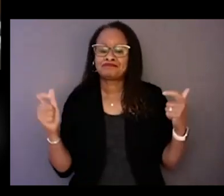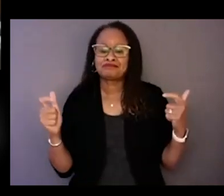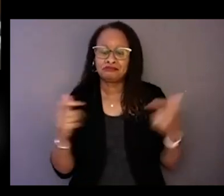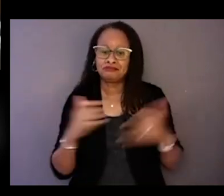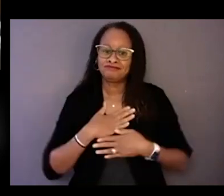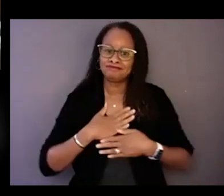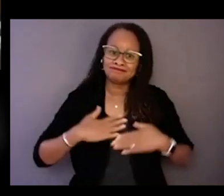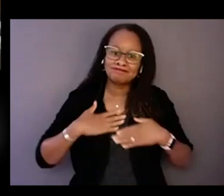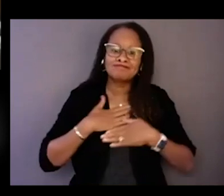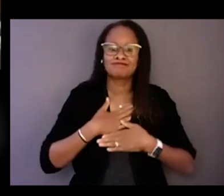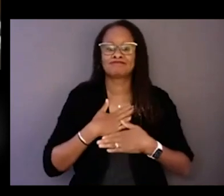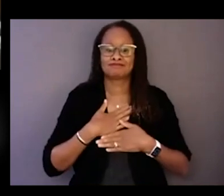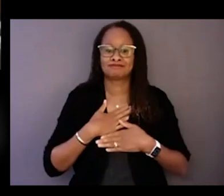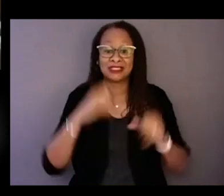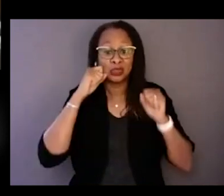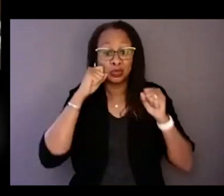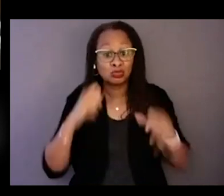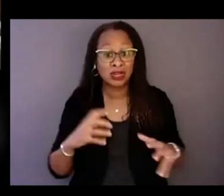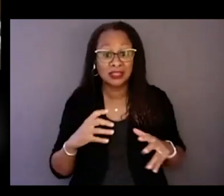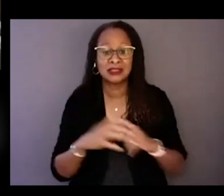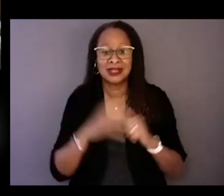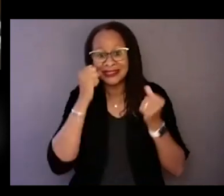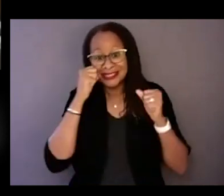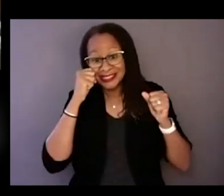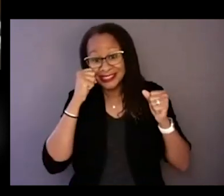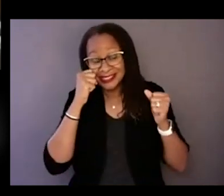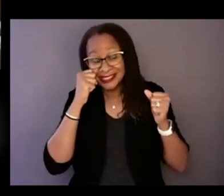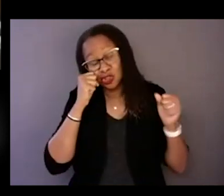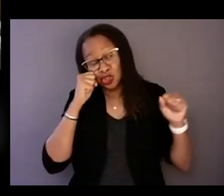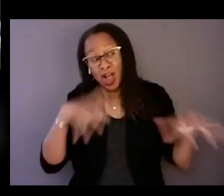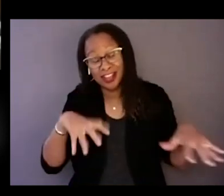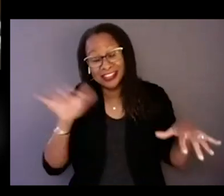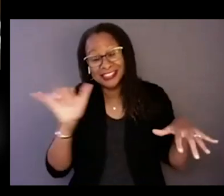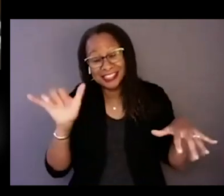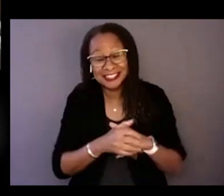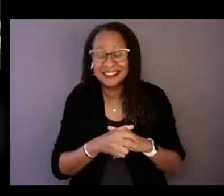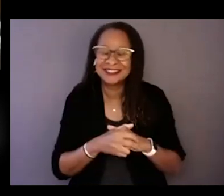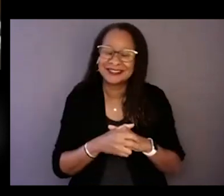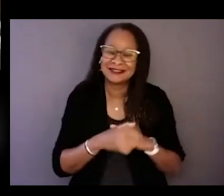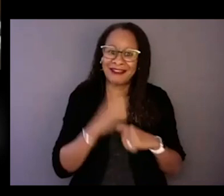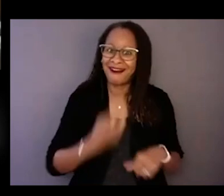It is surprising. It is astonishing. And I think the conversation